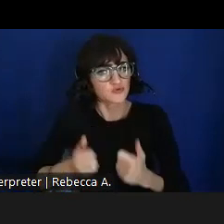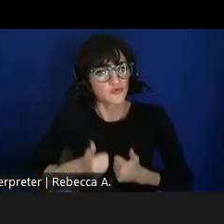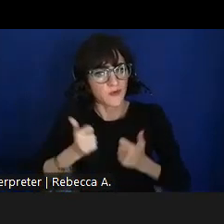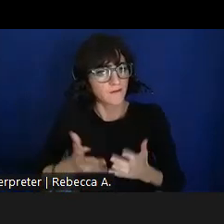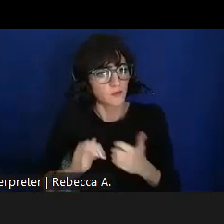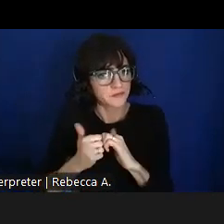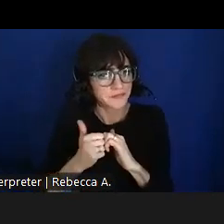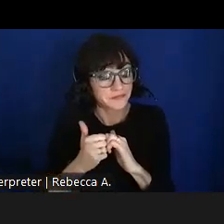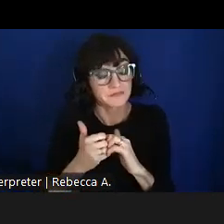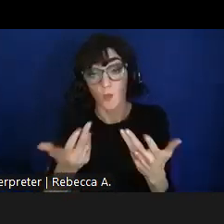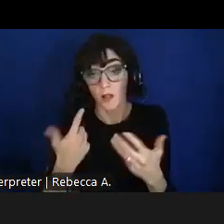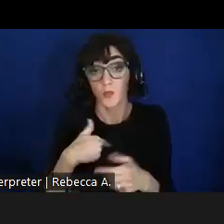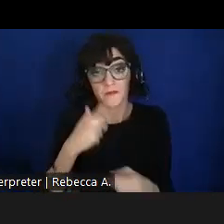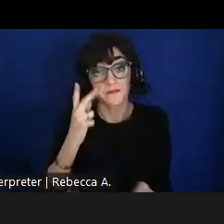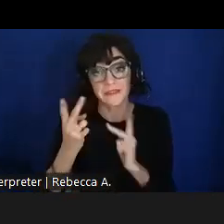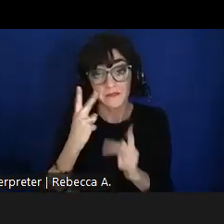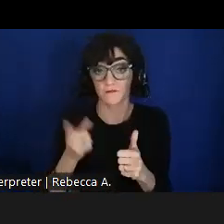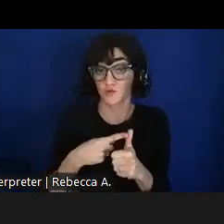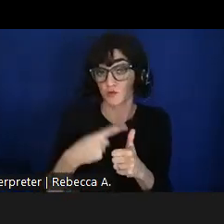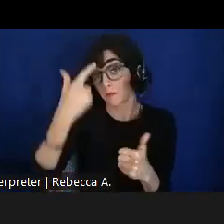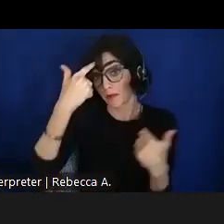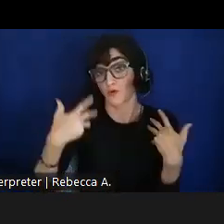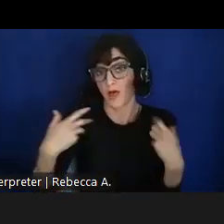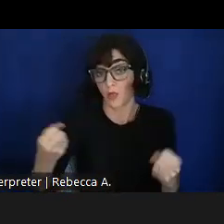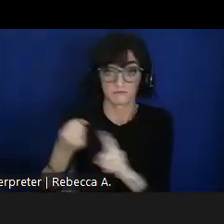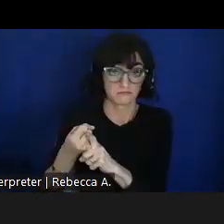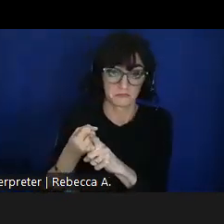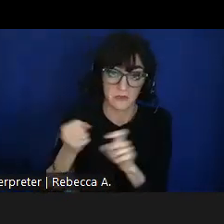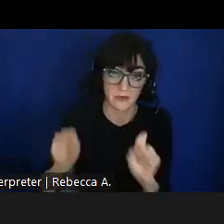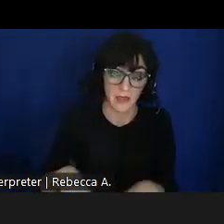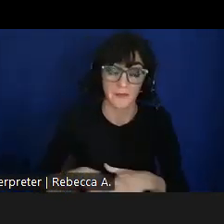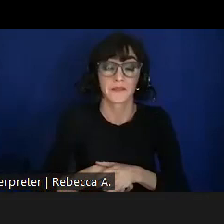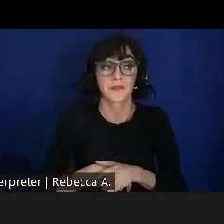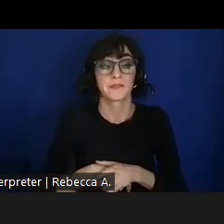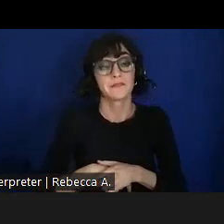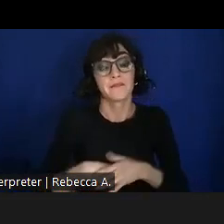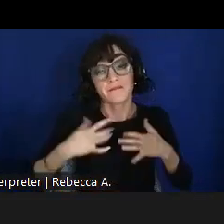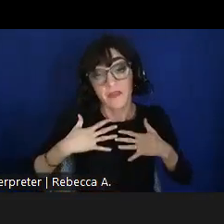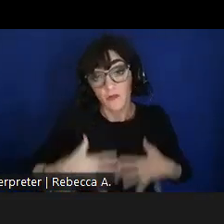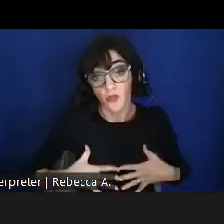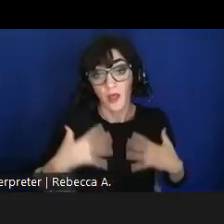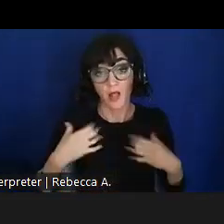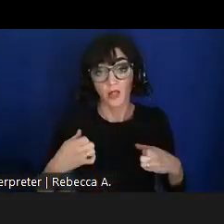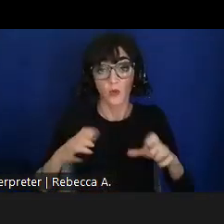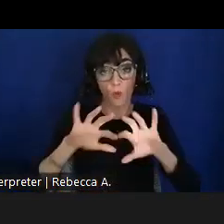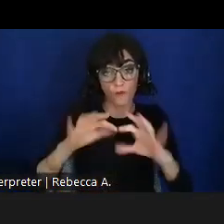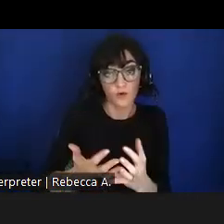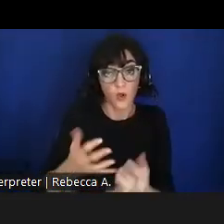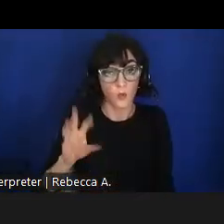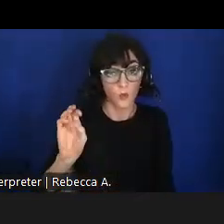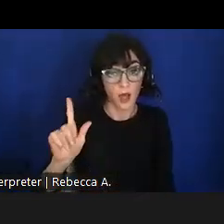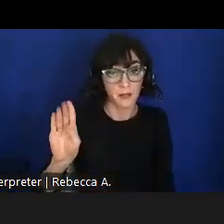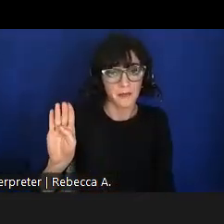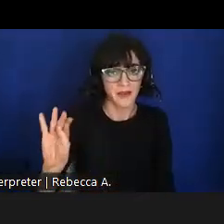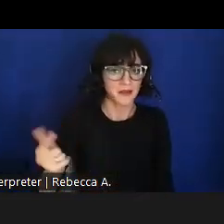mental Mental Health can also impact physical health and well-being it increases isolation